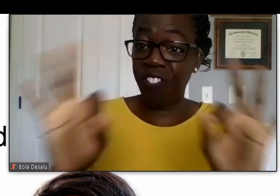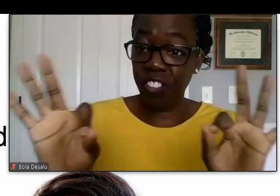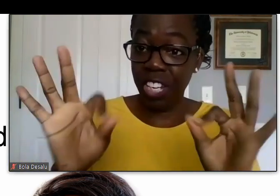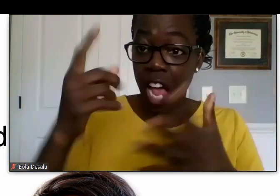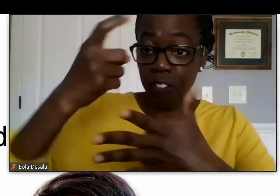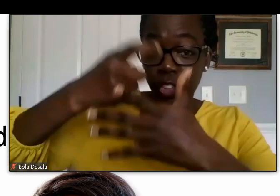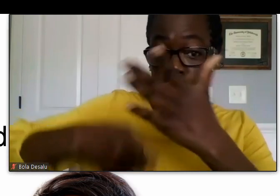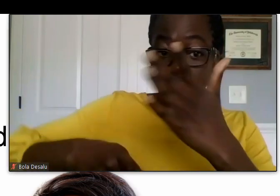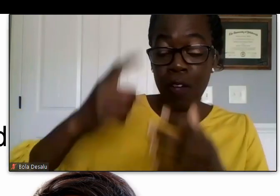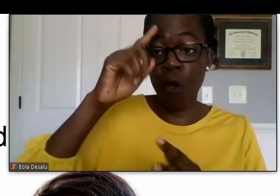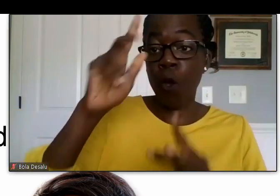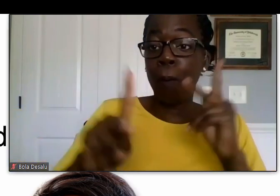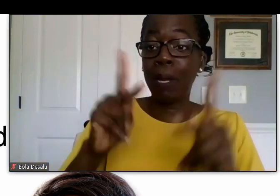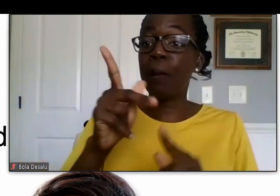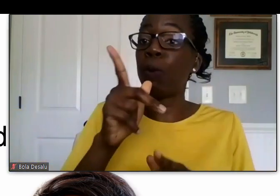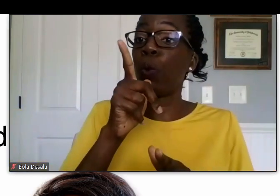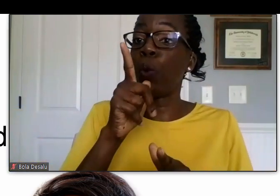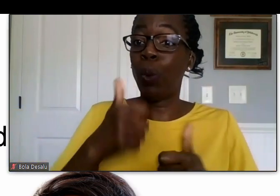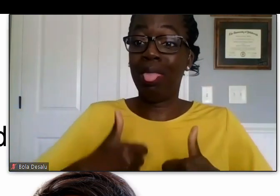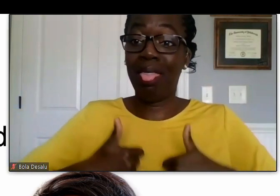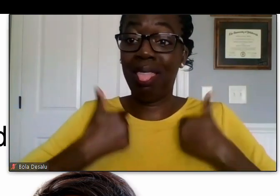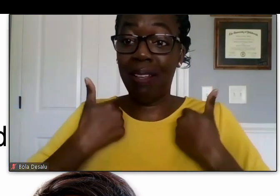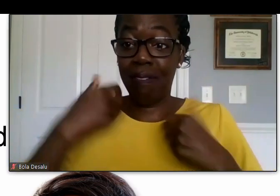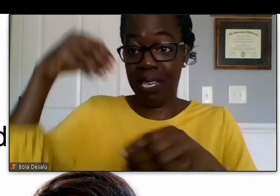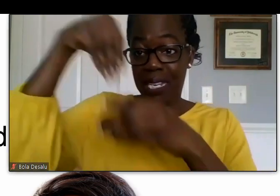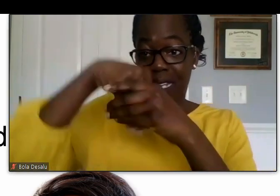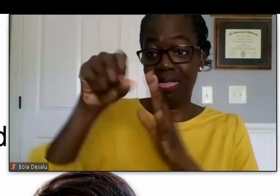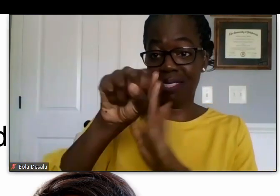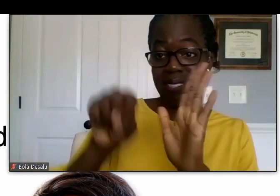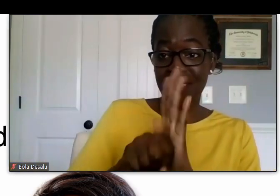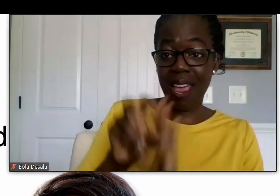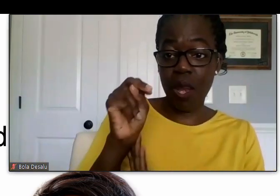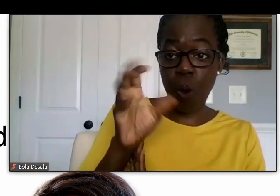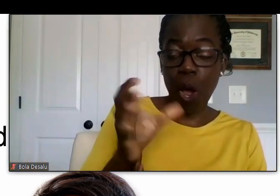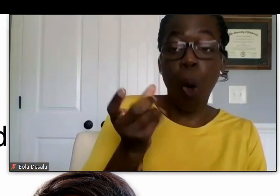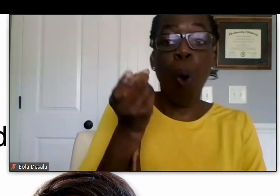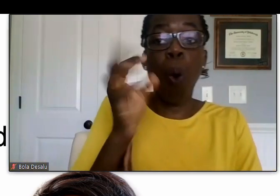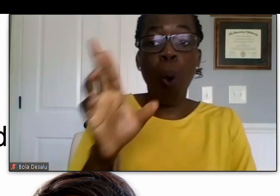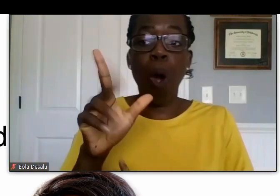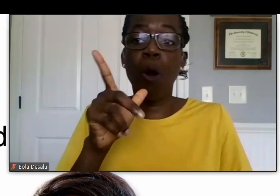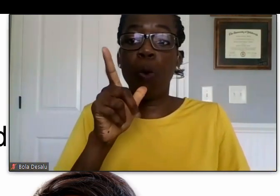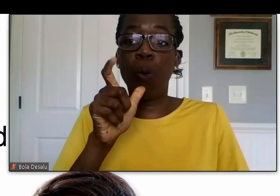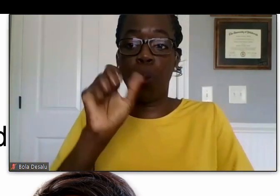It is free of service for individuals who live in the state of North Carolina